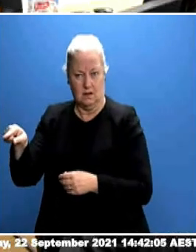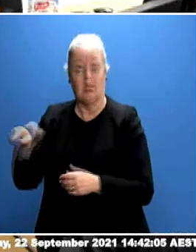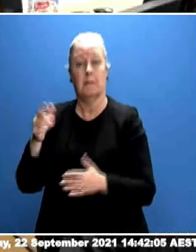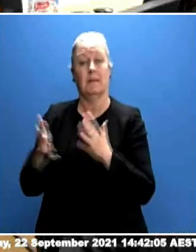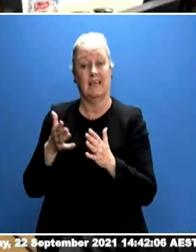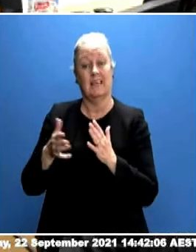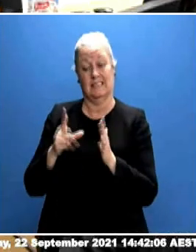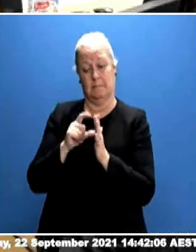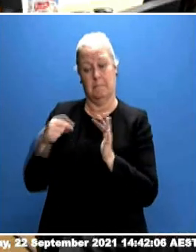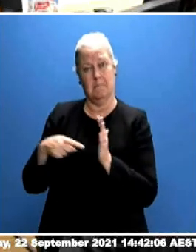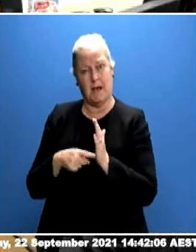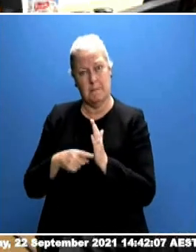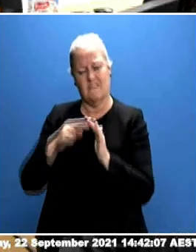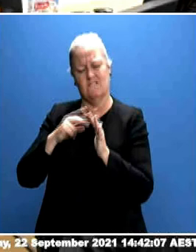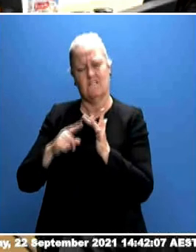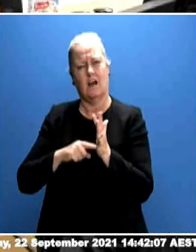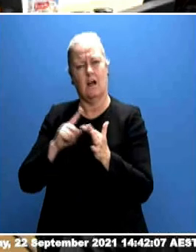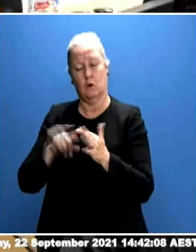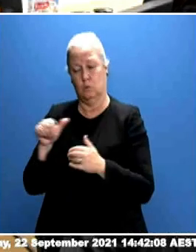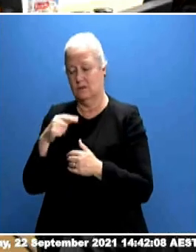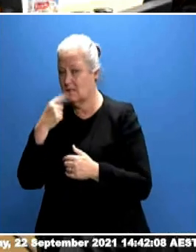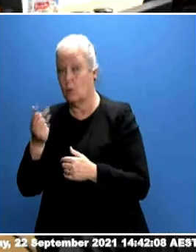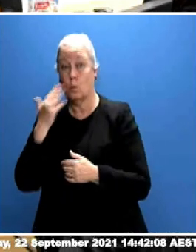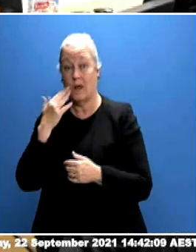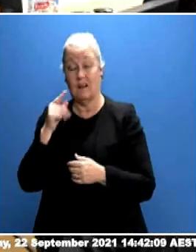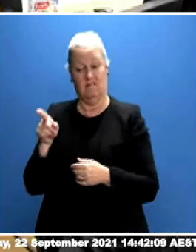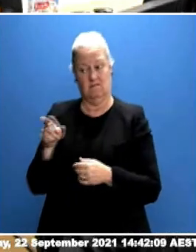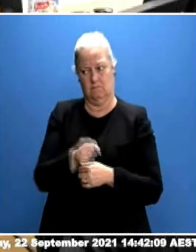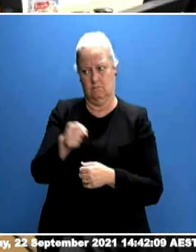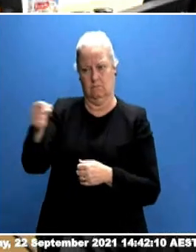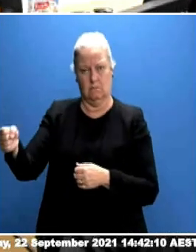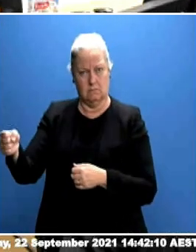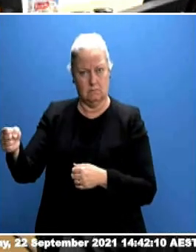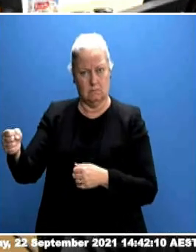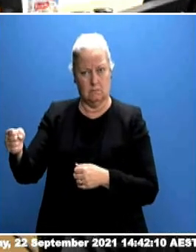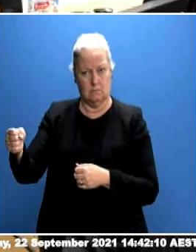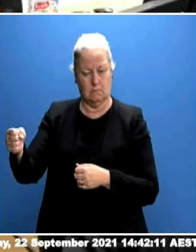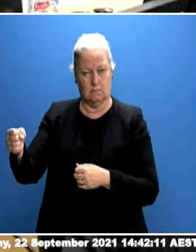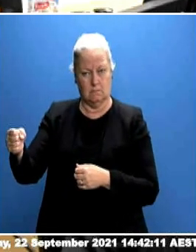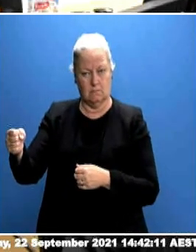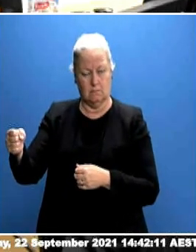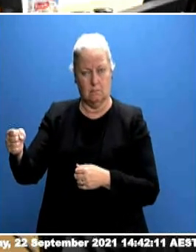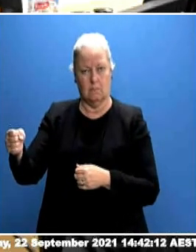should be flagged to say, once the child is in a good position to benefit fully